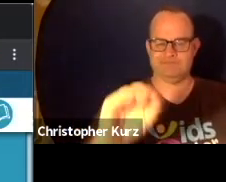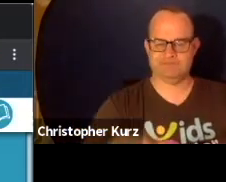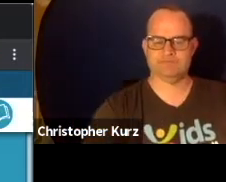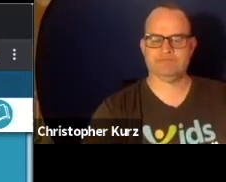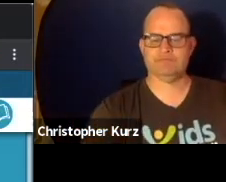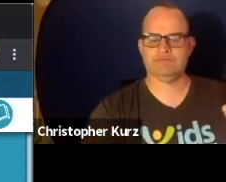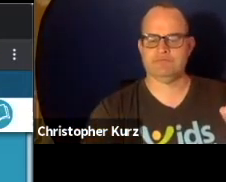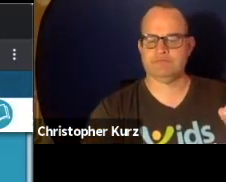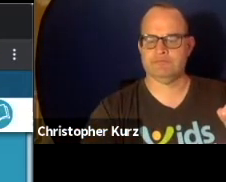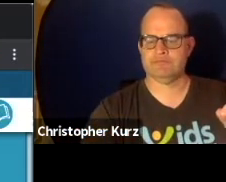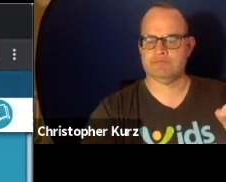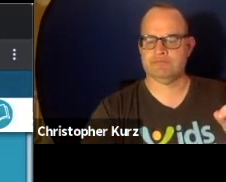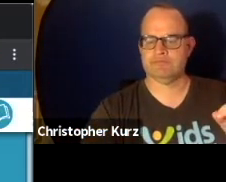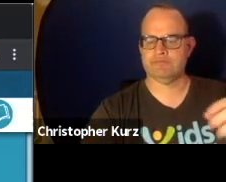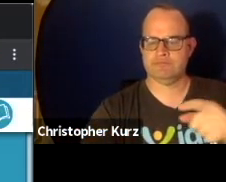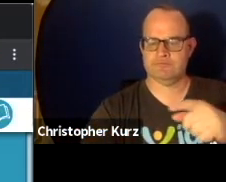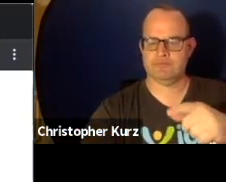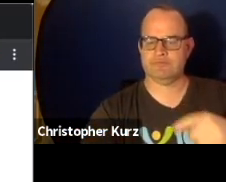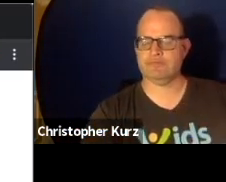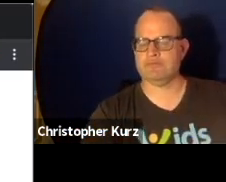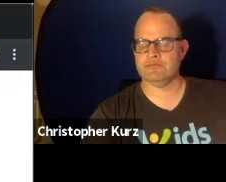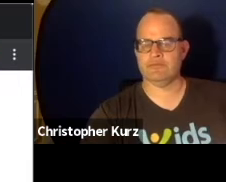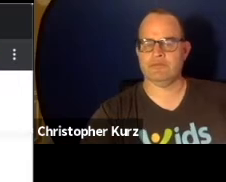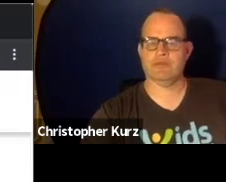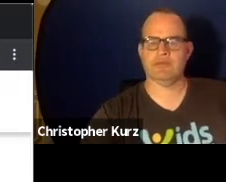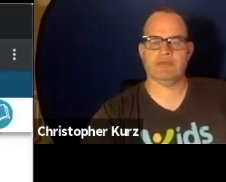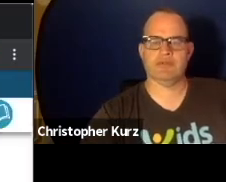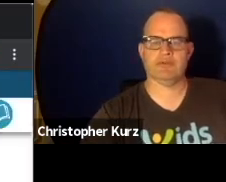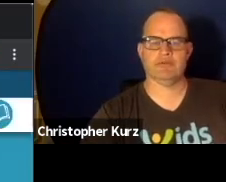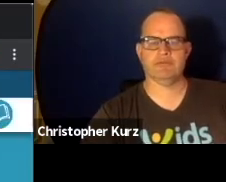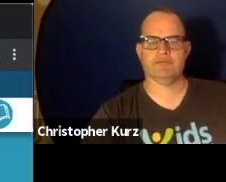the Matching game. If we want to create a Fill in the bBank game,